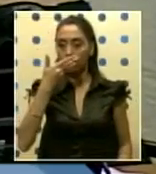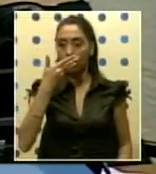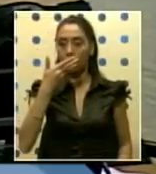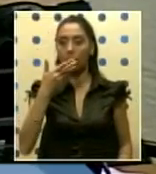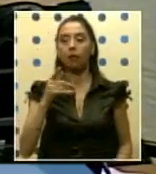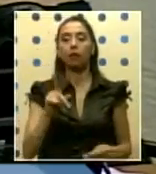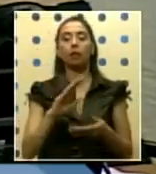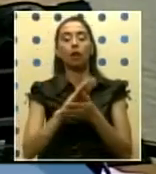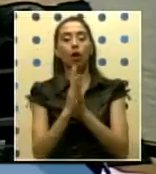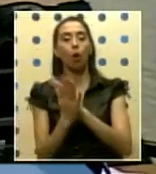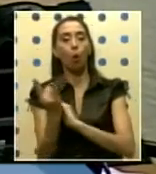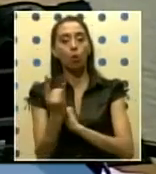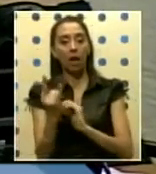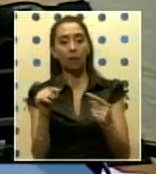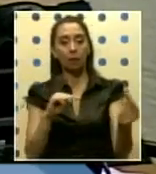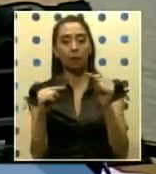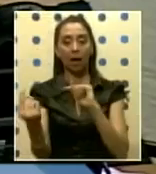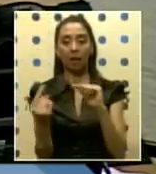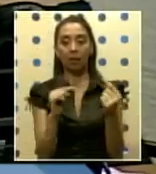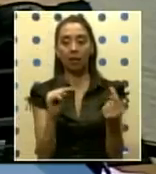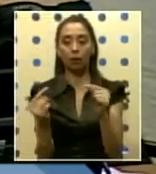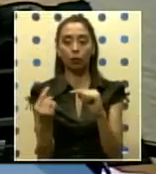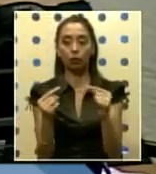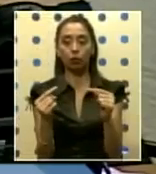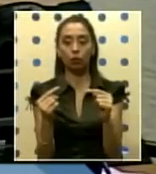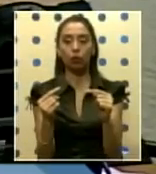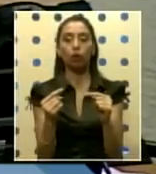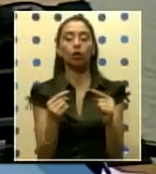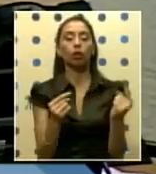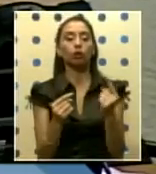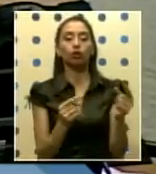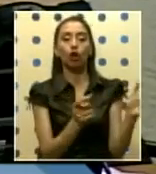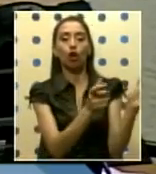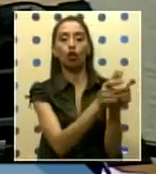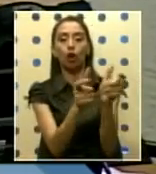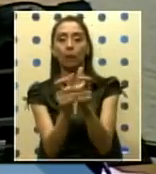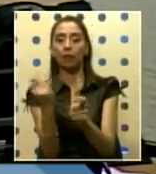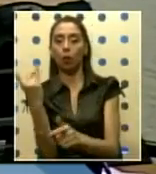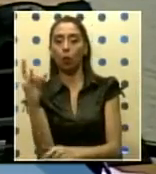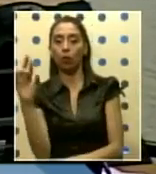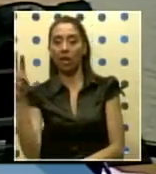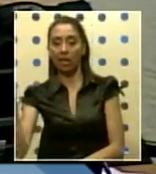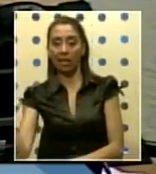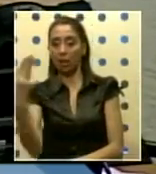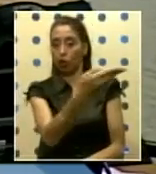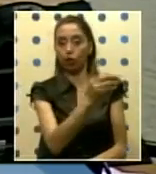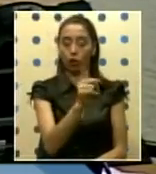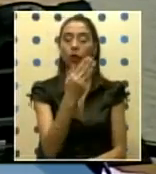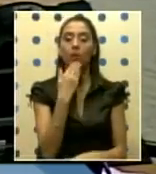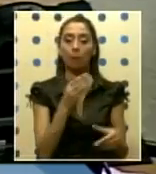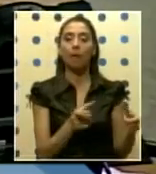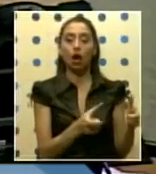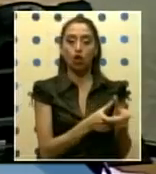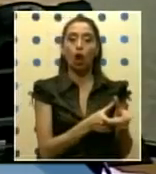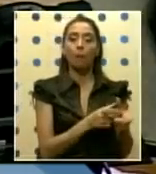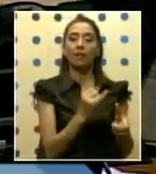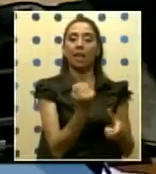that the unanimity necessary for this discussion wasn't given only by the committees of the RN and UDI but also by the committee of Independents